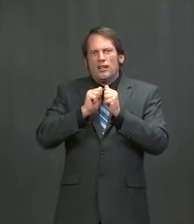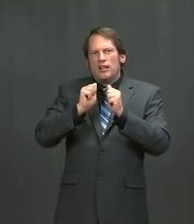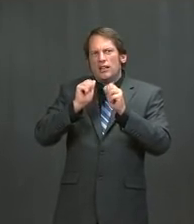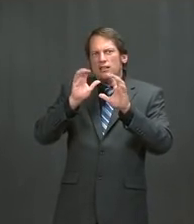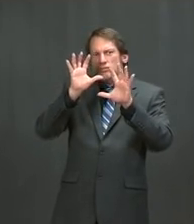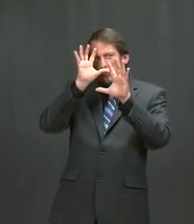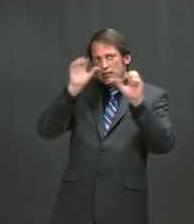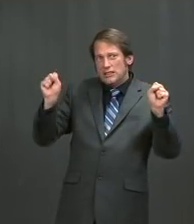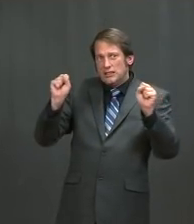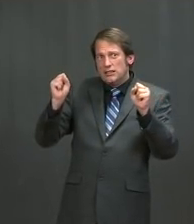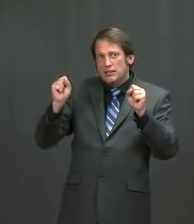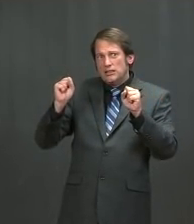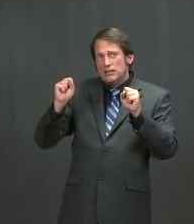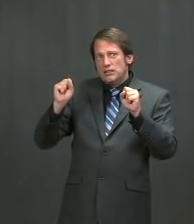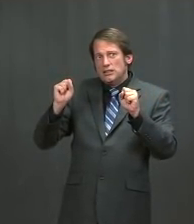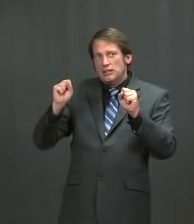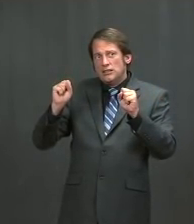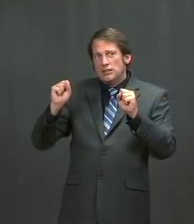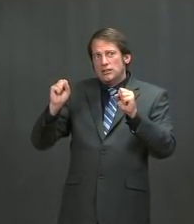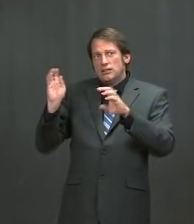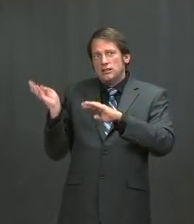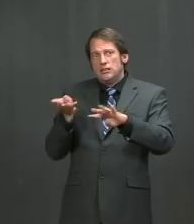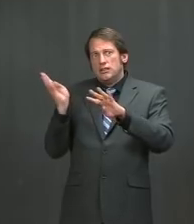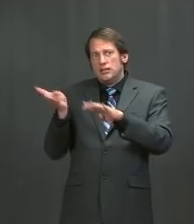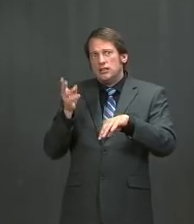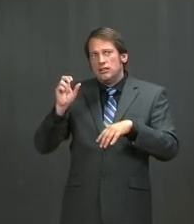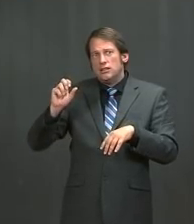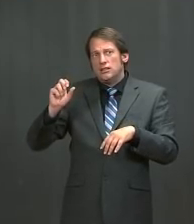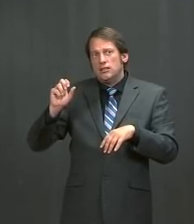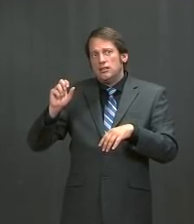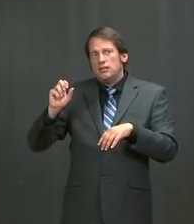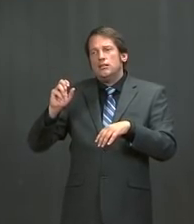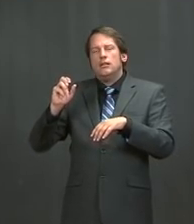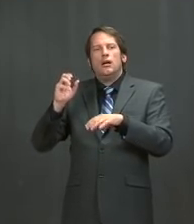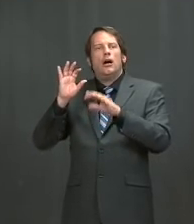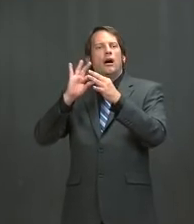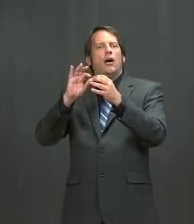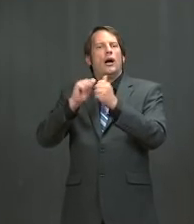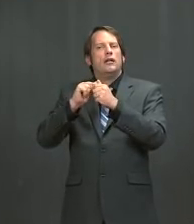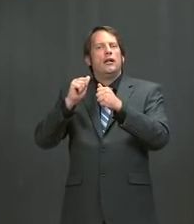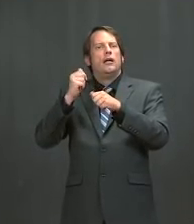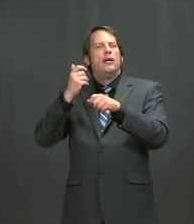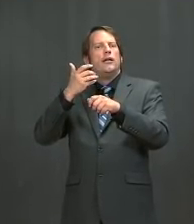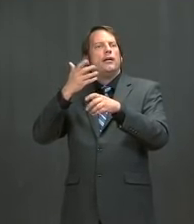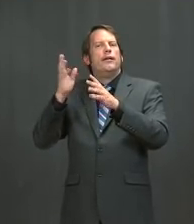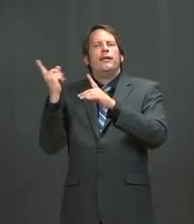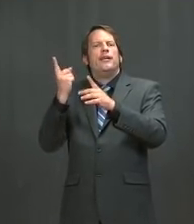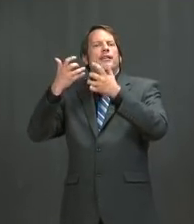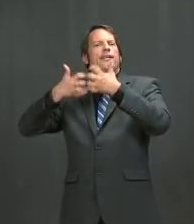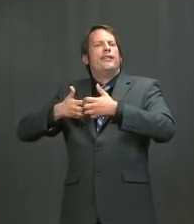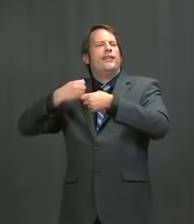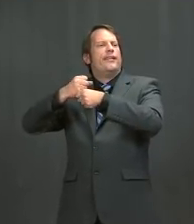shoring up the supply chain for semiconductors. Can you say anything more about what your -- whether there is some kind of agreement in the works